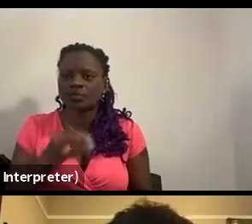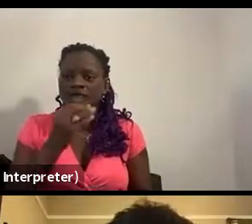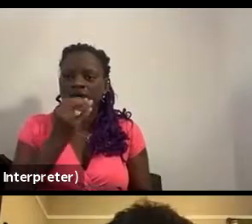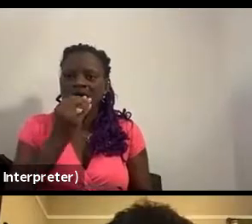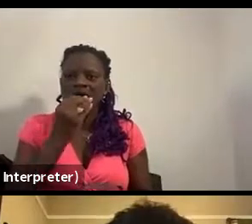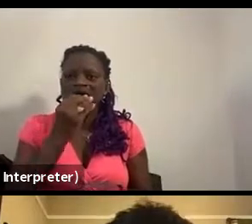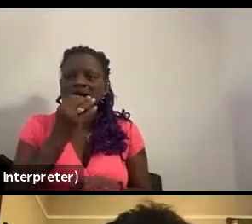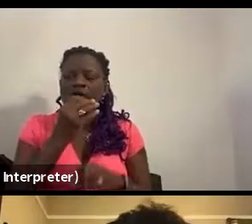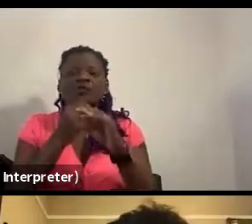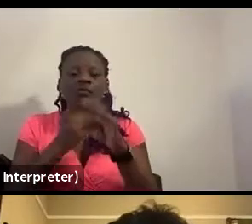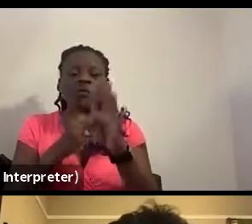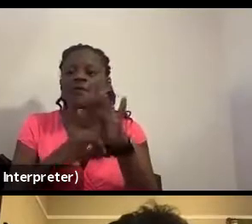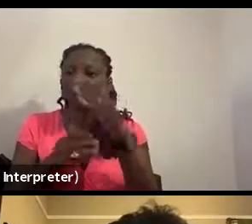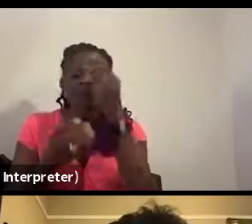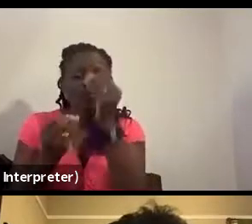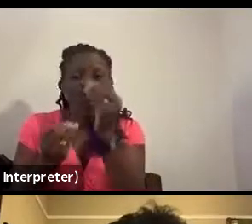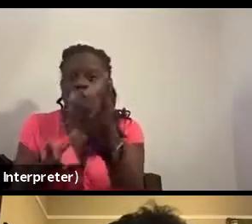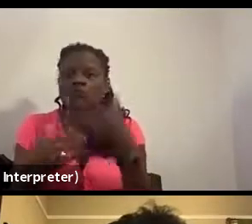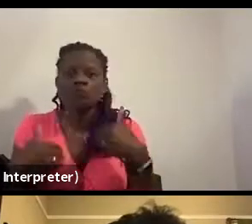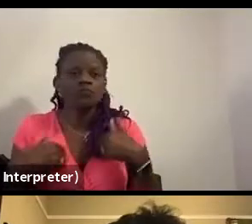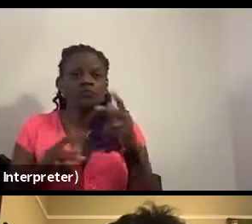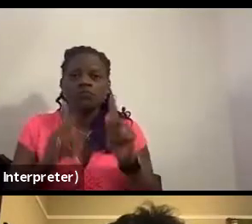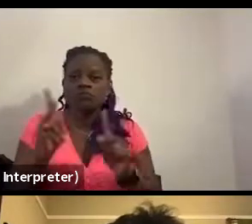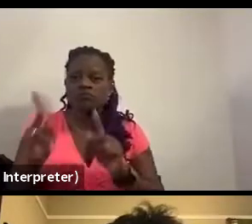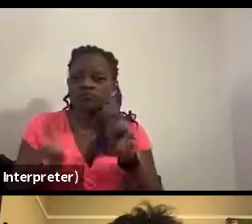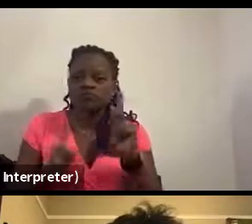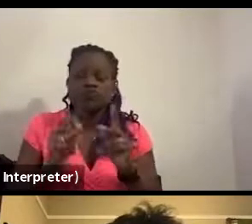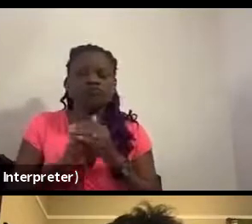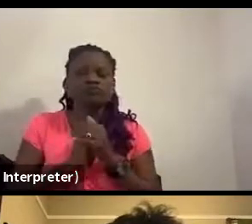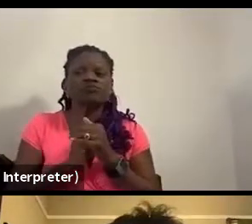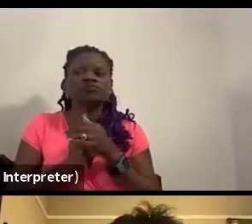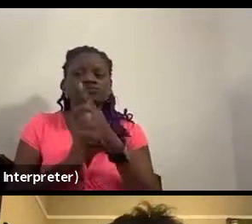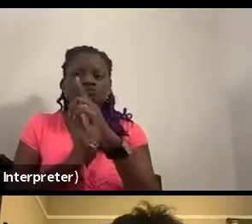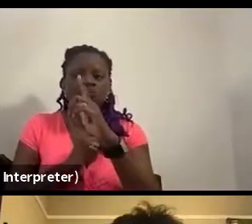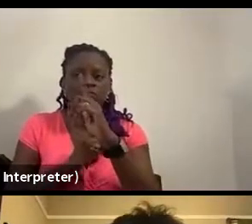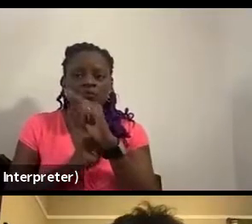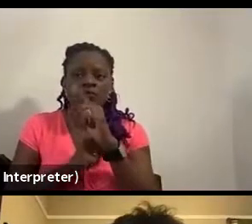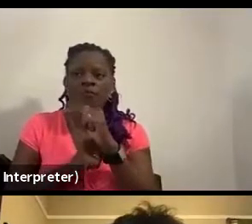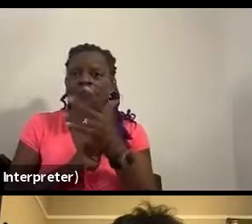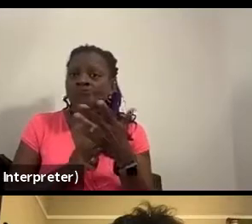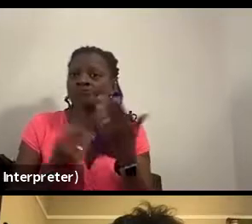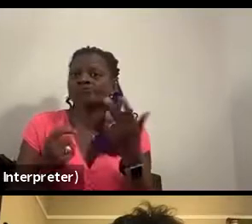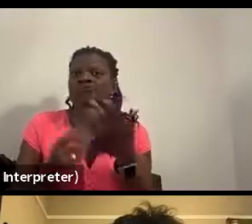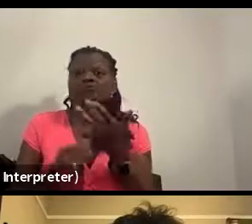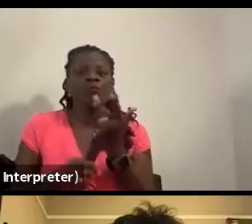And then they're going to be people who continue to want to wait. So it's going to take time.